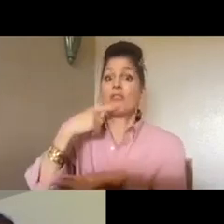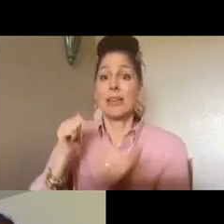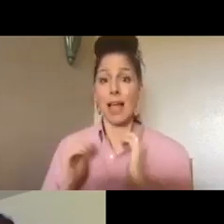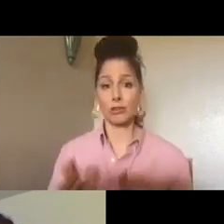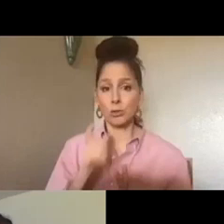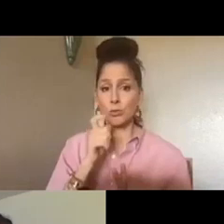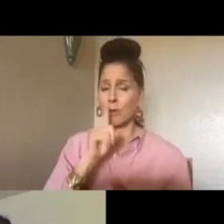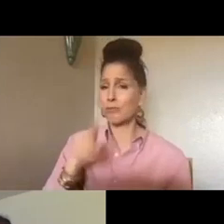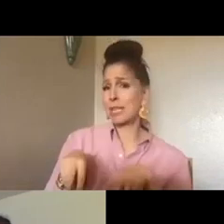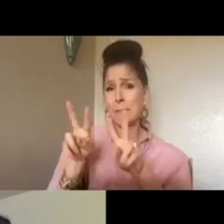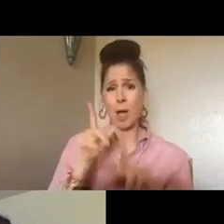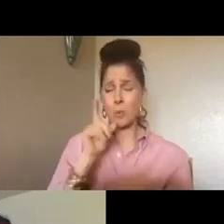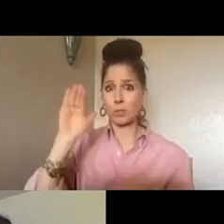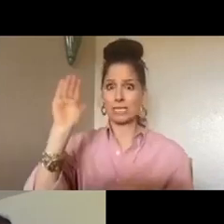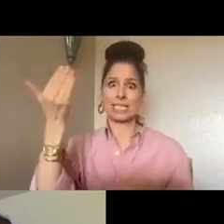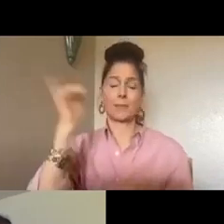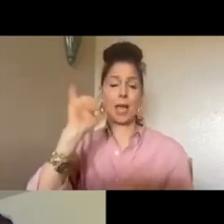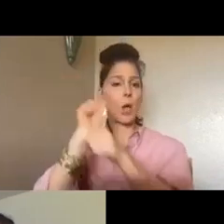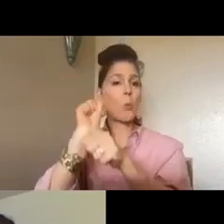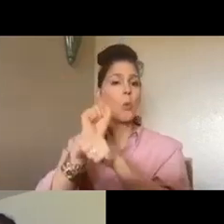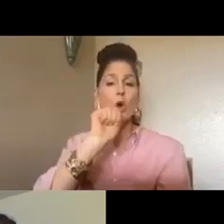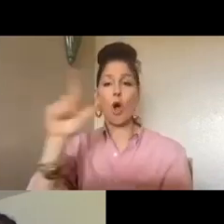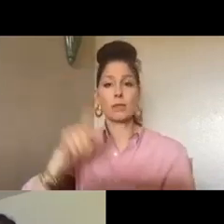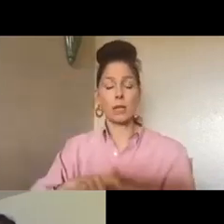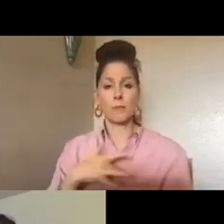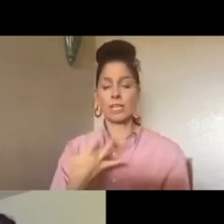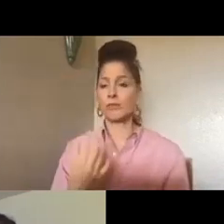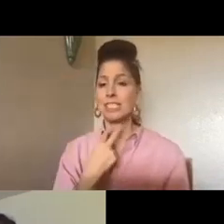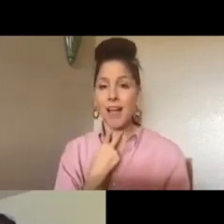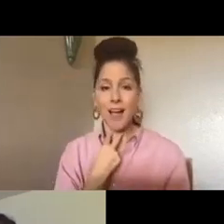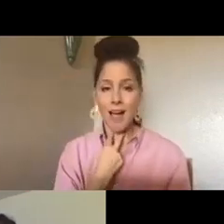reach a certain age, and I see some hearing actresses that you look up to